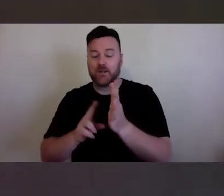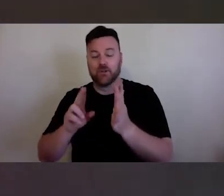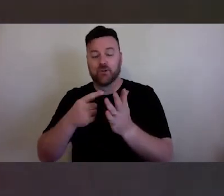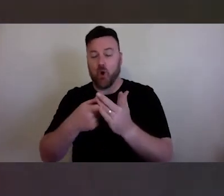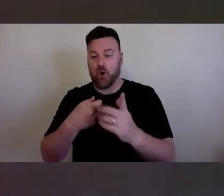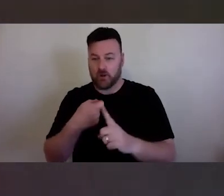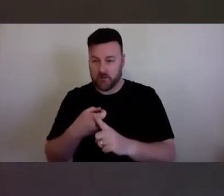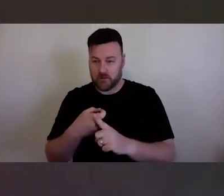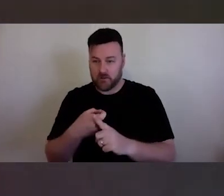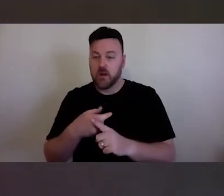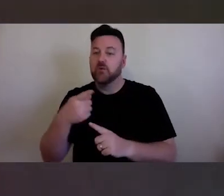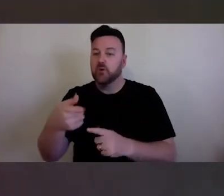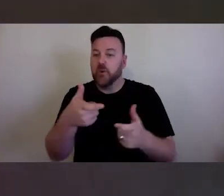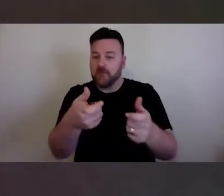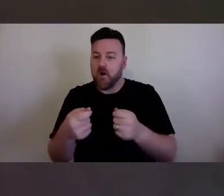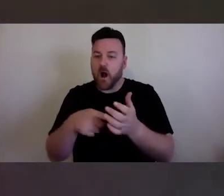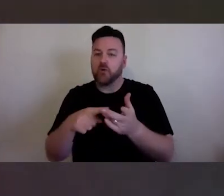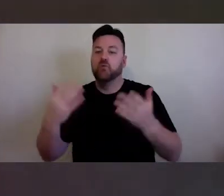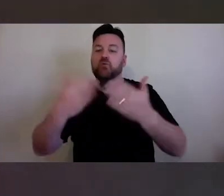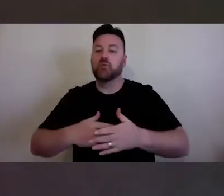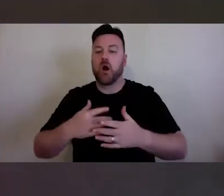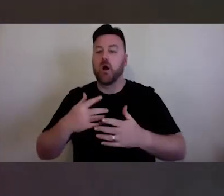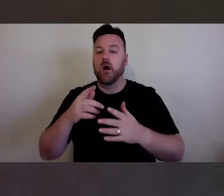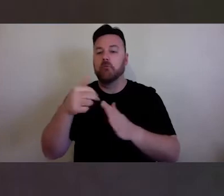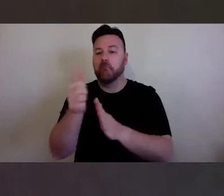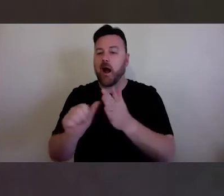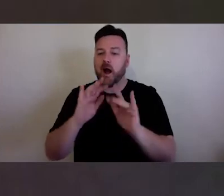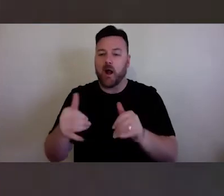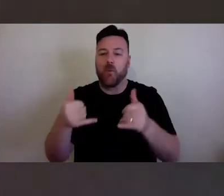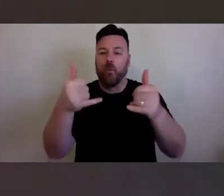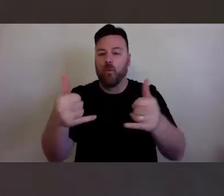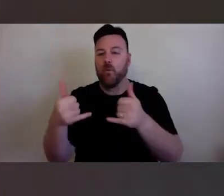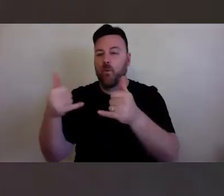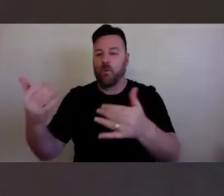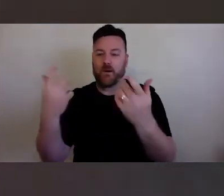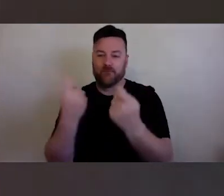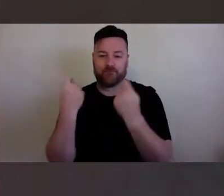Awards. >> So please stick around for a few minutes at the end.